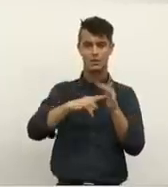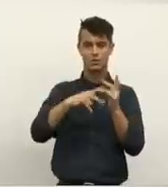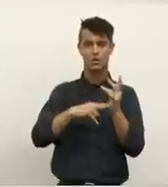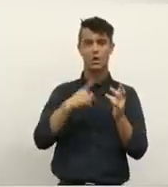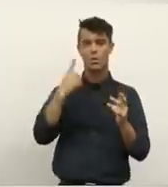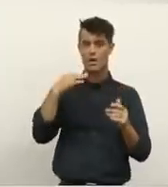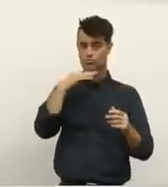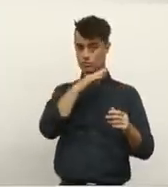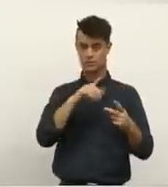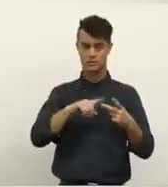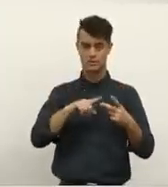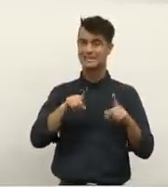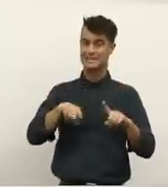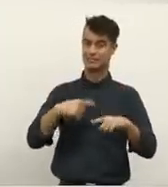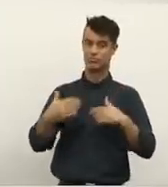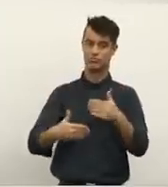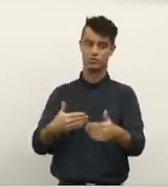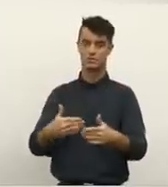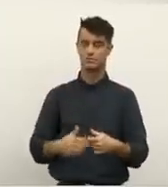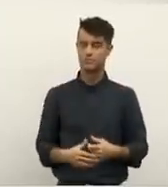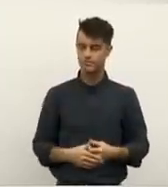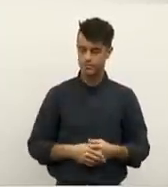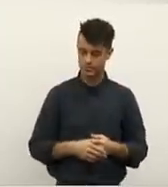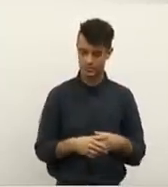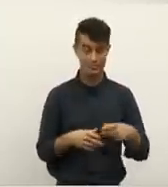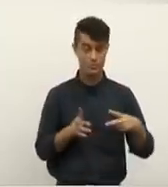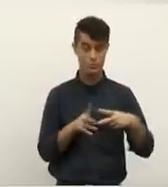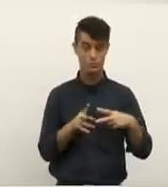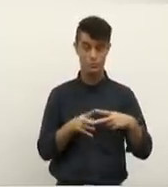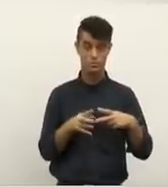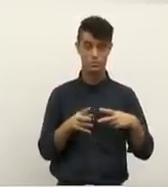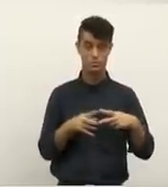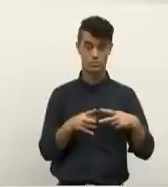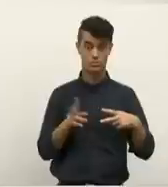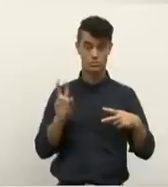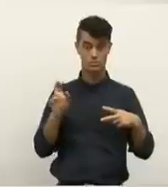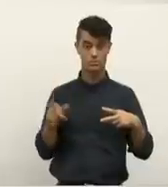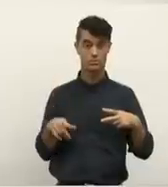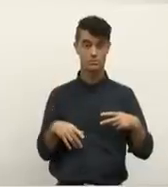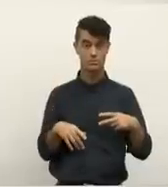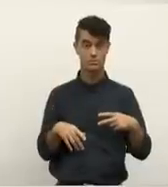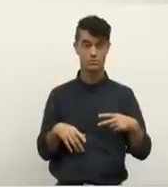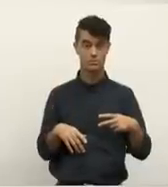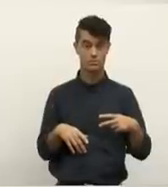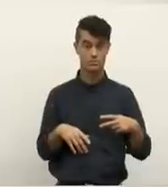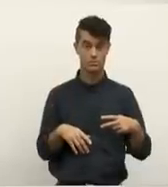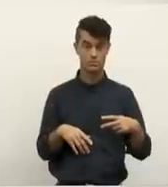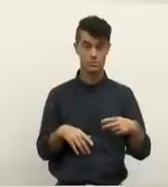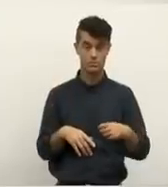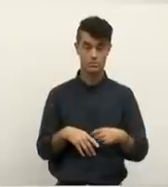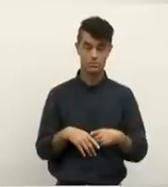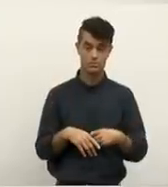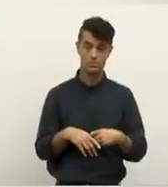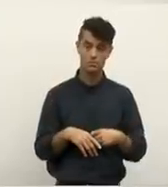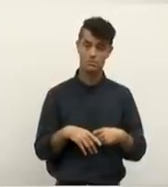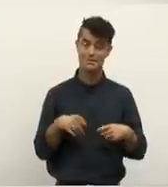which we have to follow a different process and get that done. I'm going to acknowledge we've had delays in both of those areas,